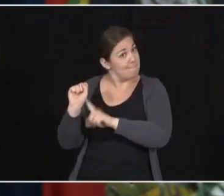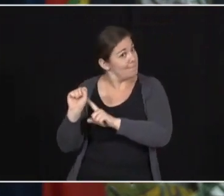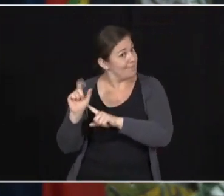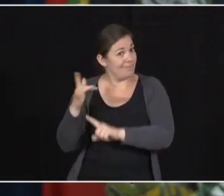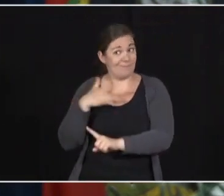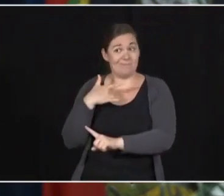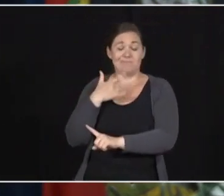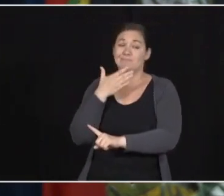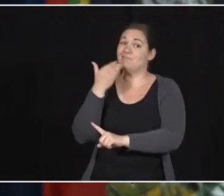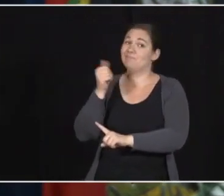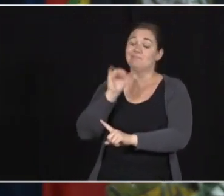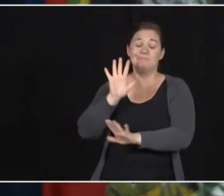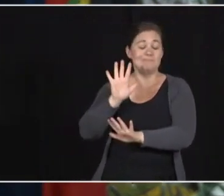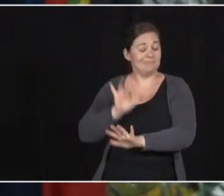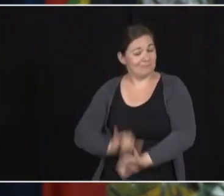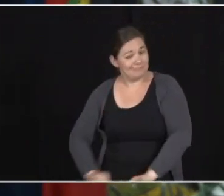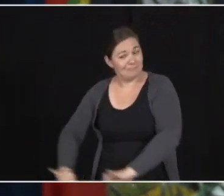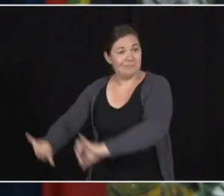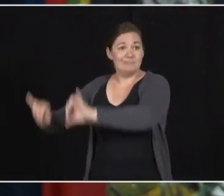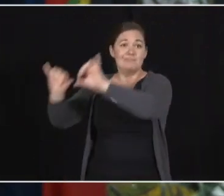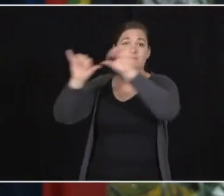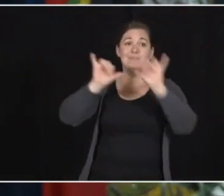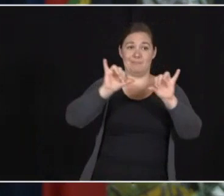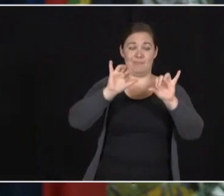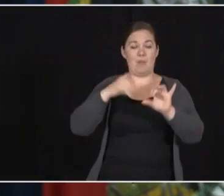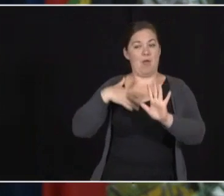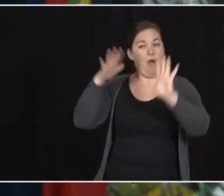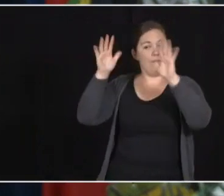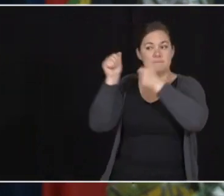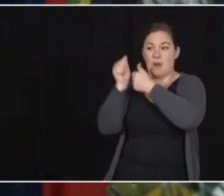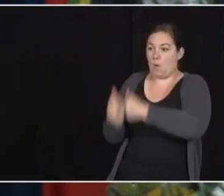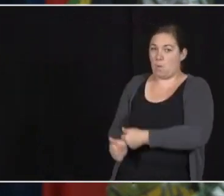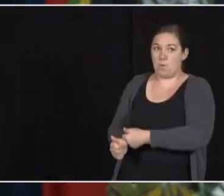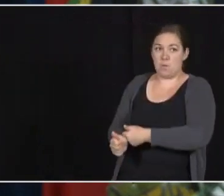I have a from the beginning. I will continue to follow it.